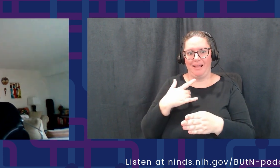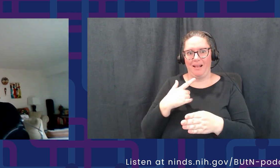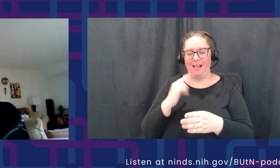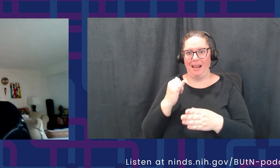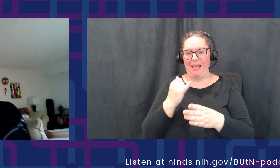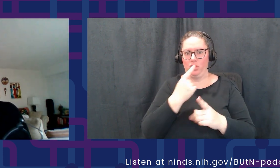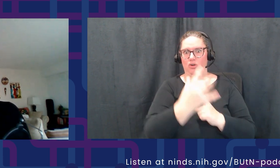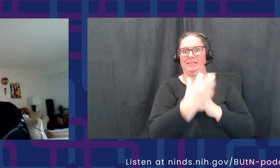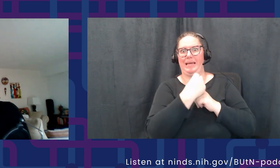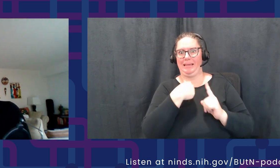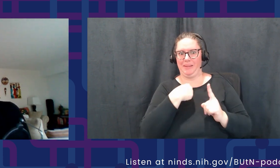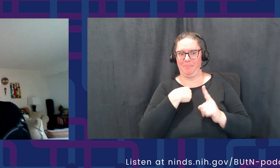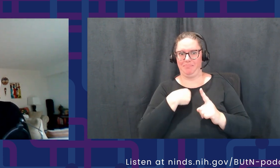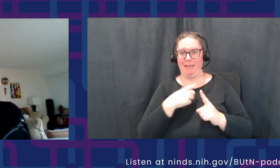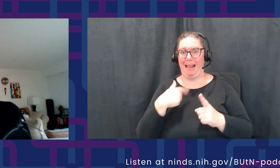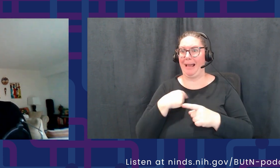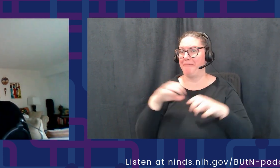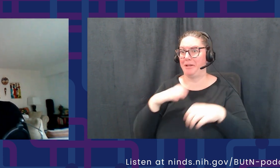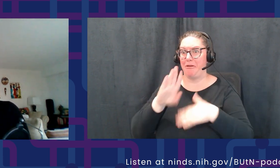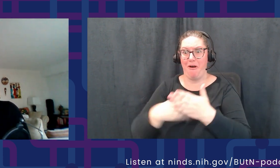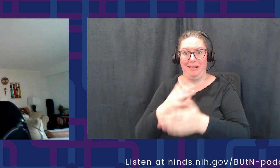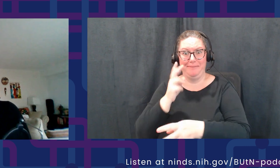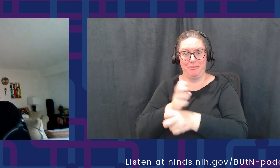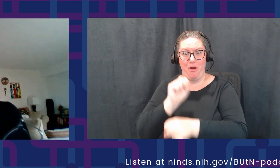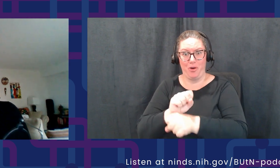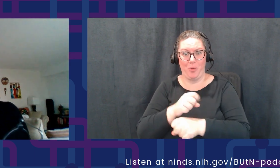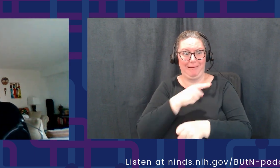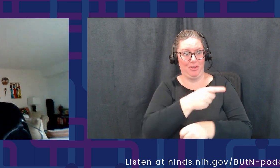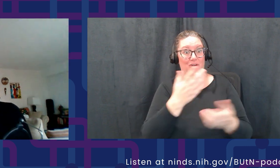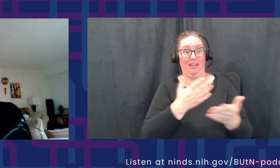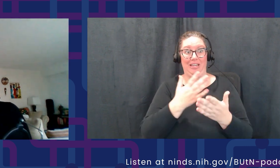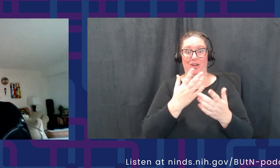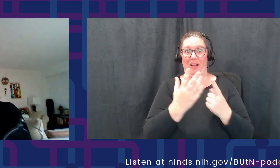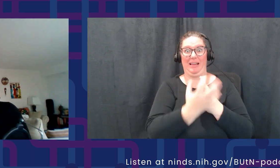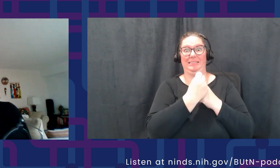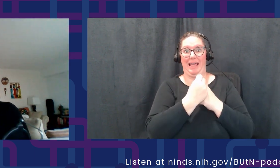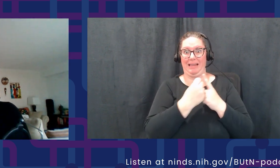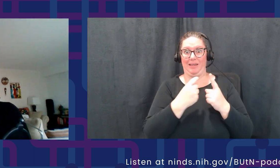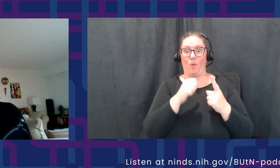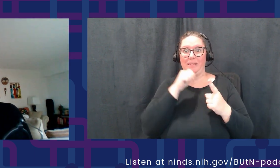Like I've done all this hard work and here you are trying to discredit or